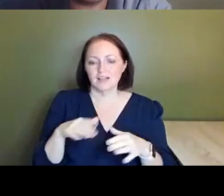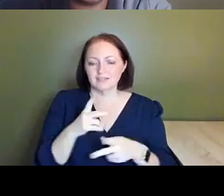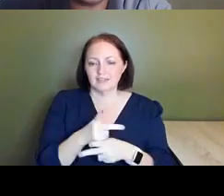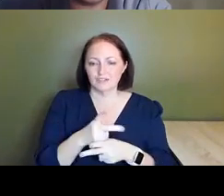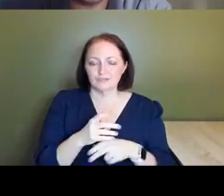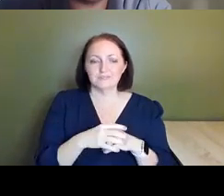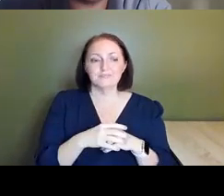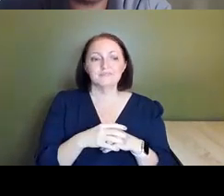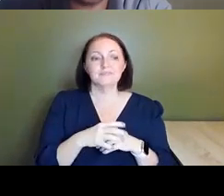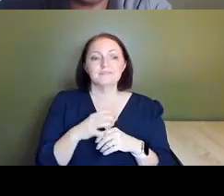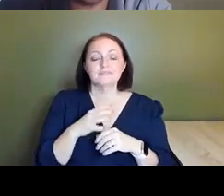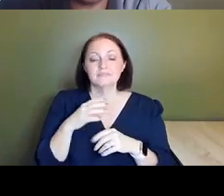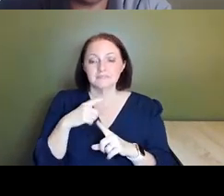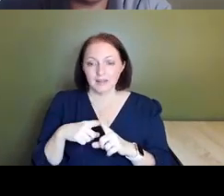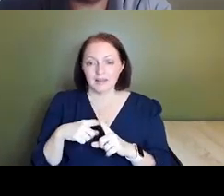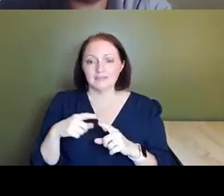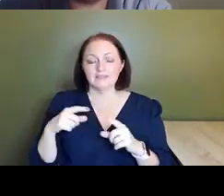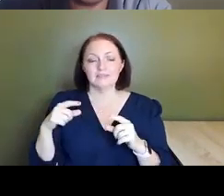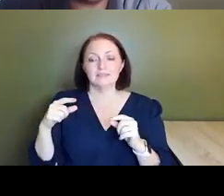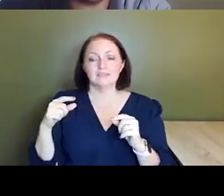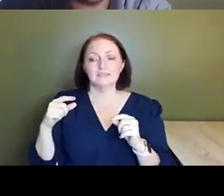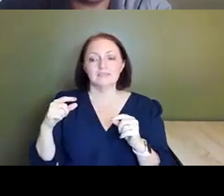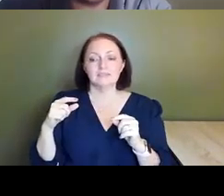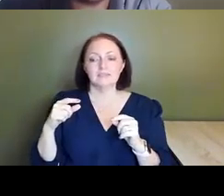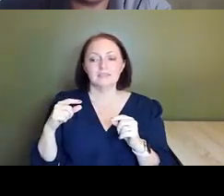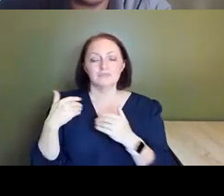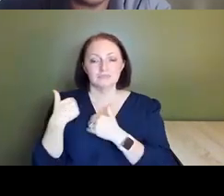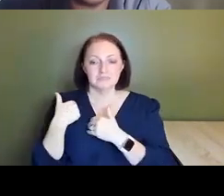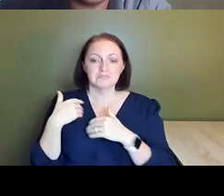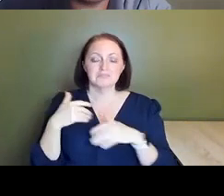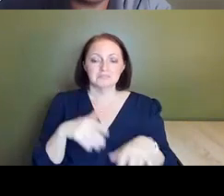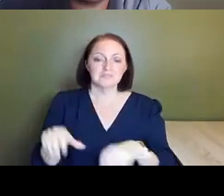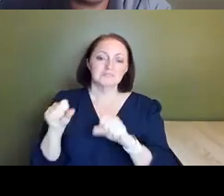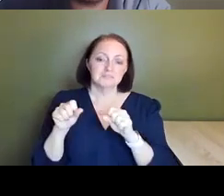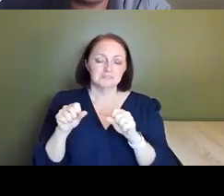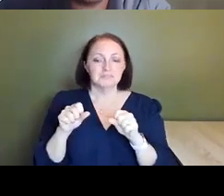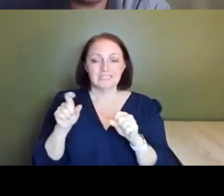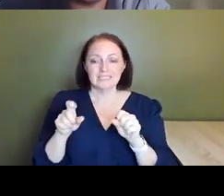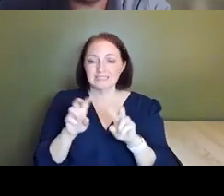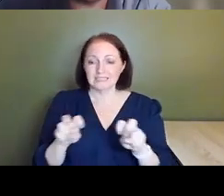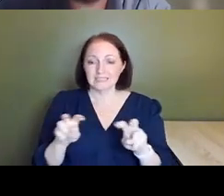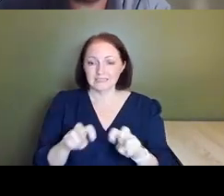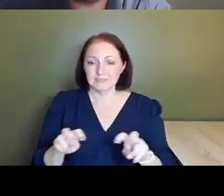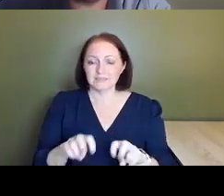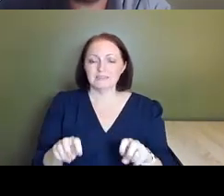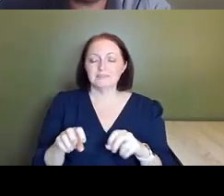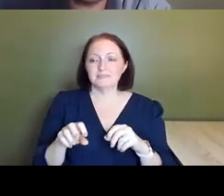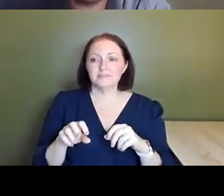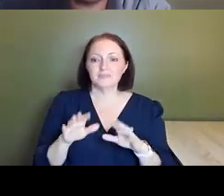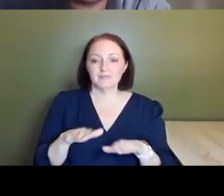they also are charged with conducting a needs assessment of the child care needs locally